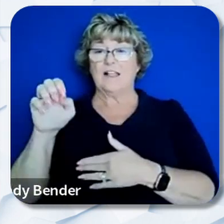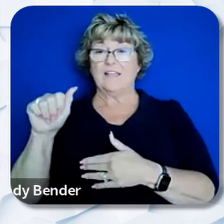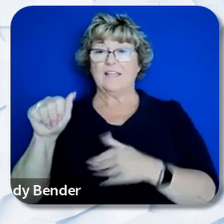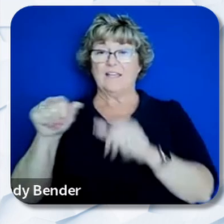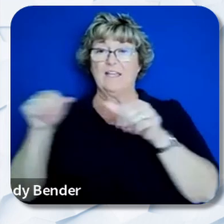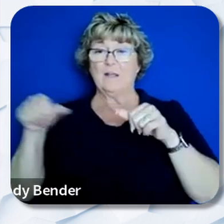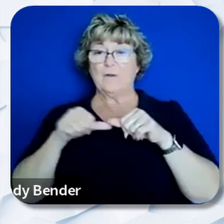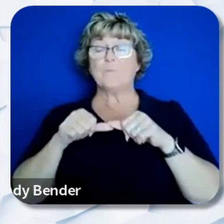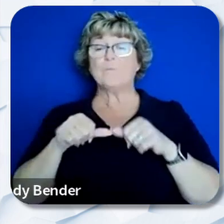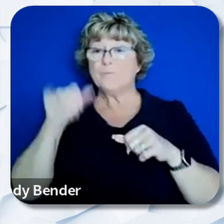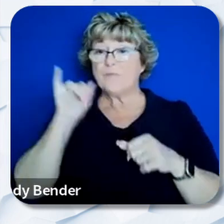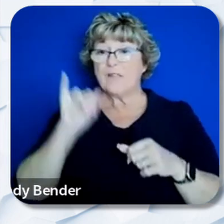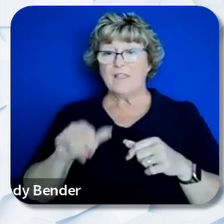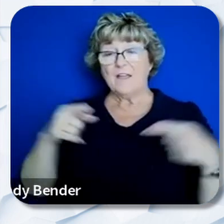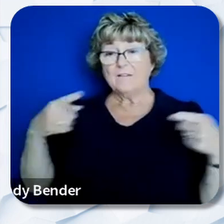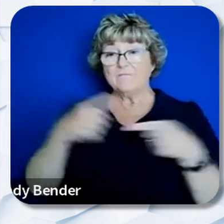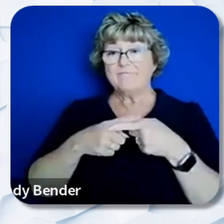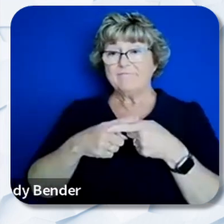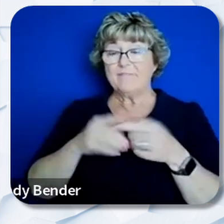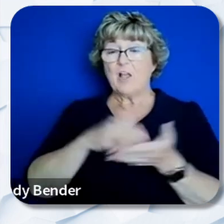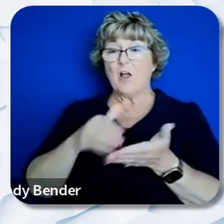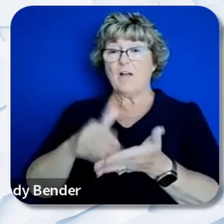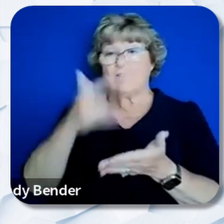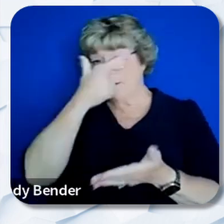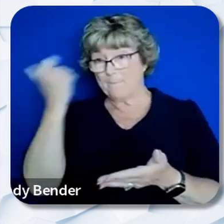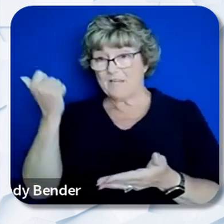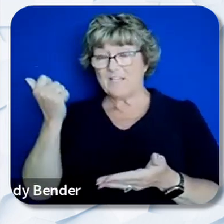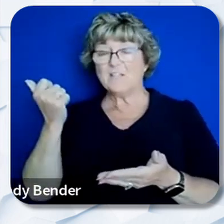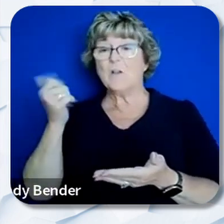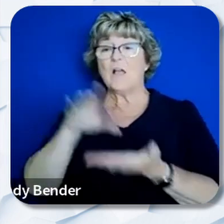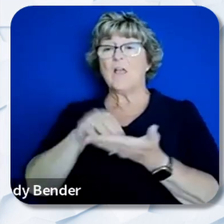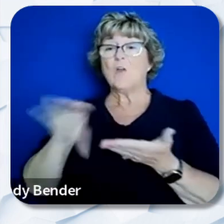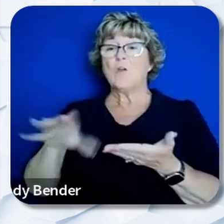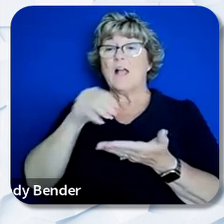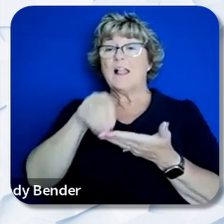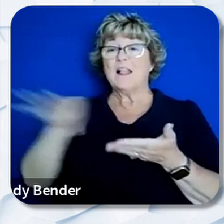is that the discrepancy most often is because the student has left the LEA, but they were